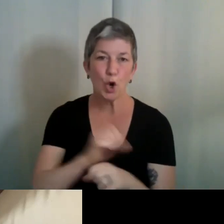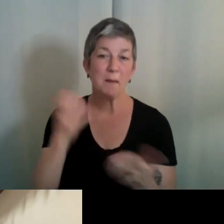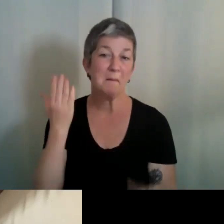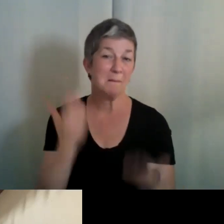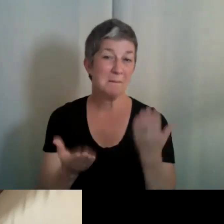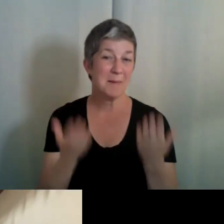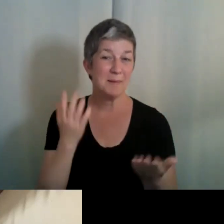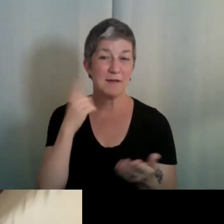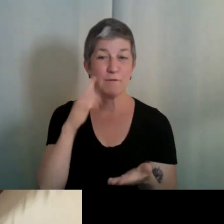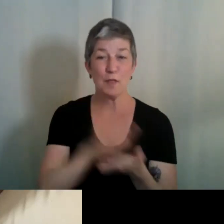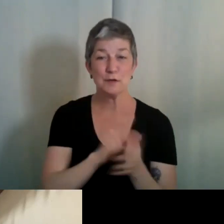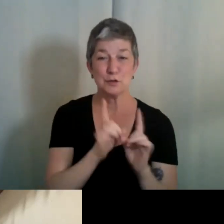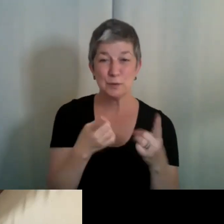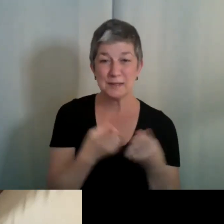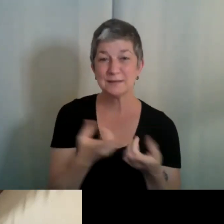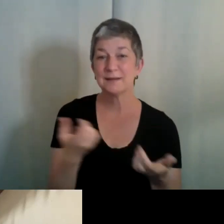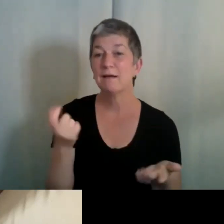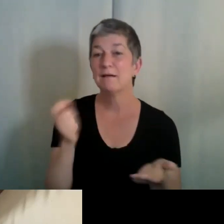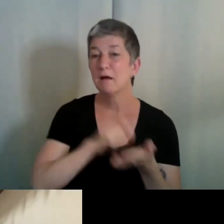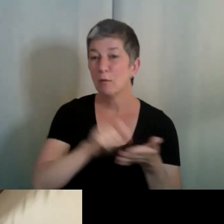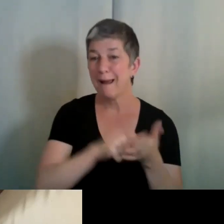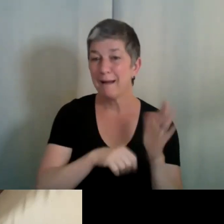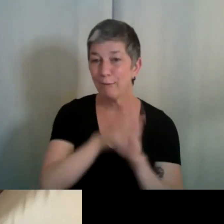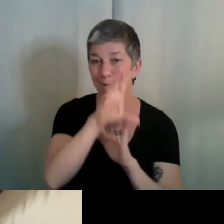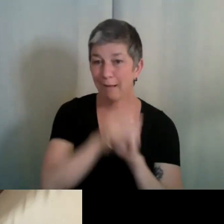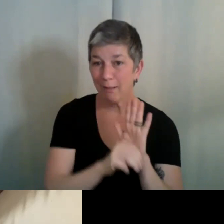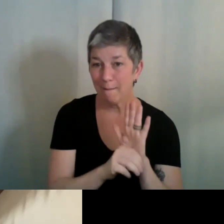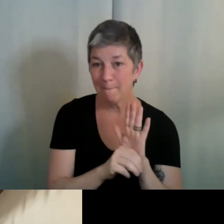the school district writing curriculum. And they're more